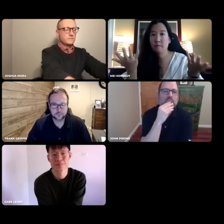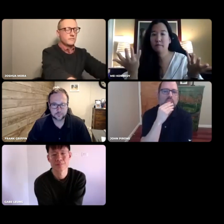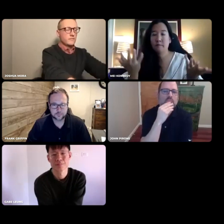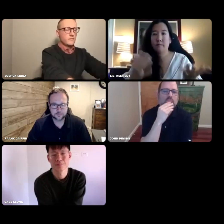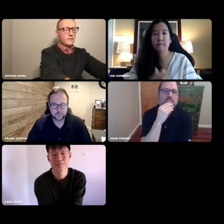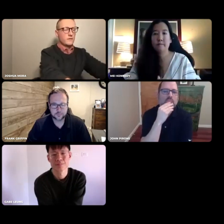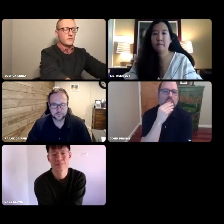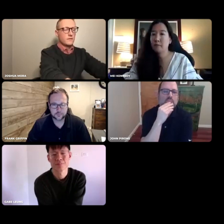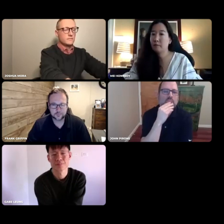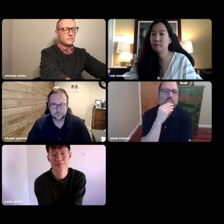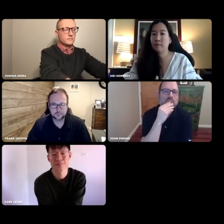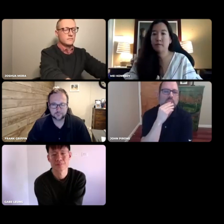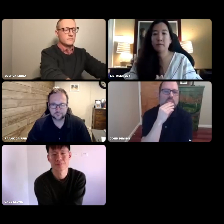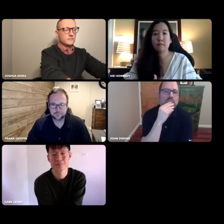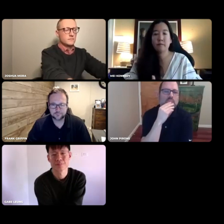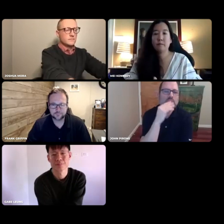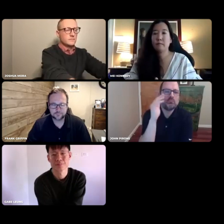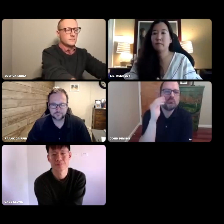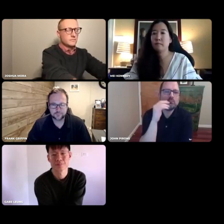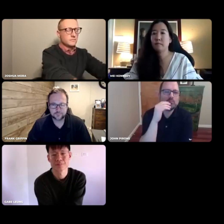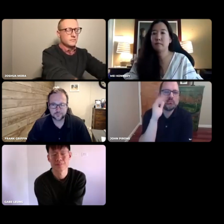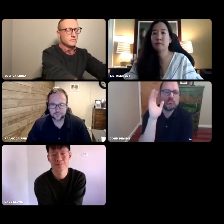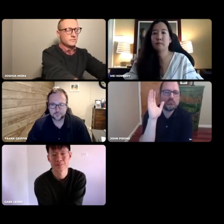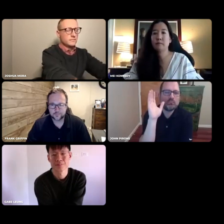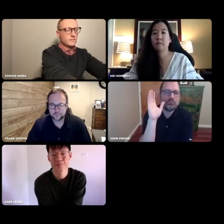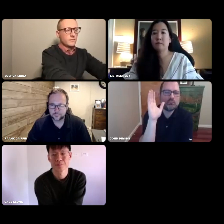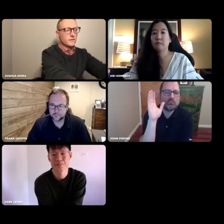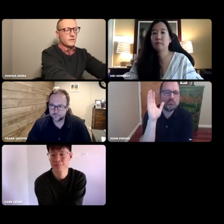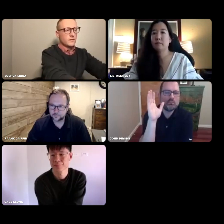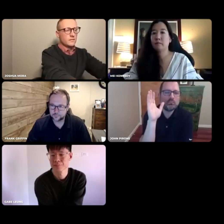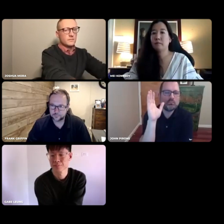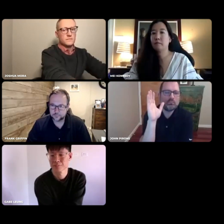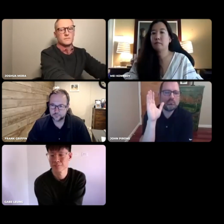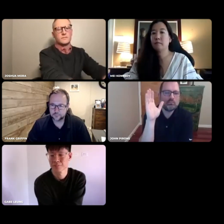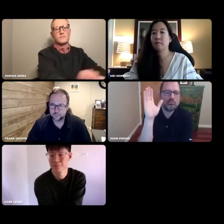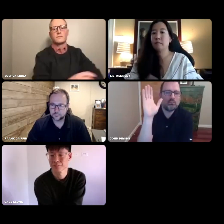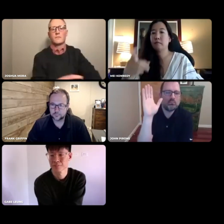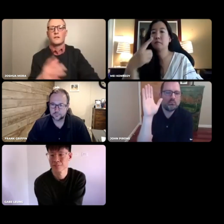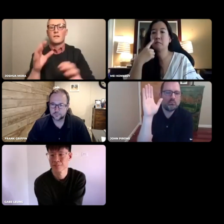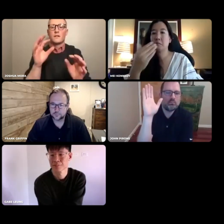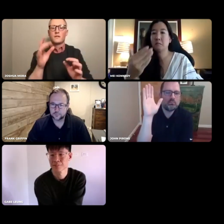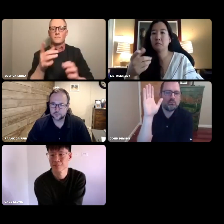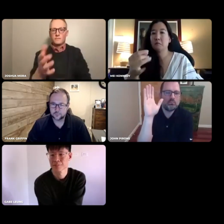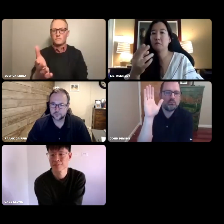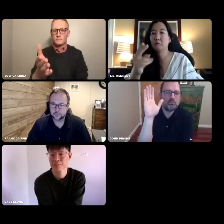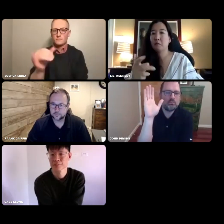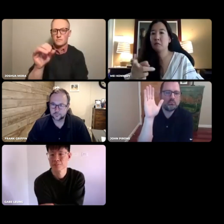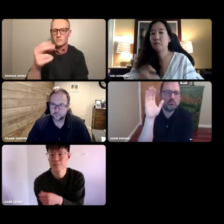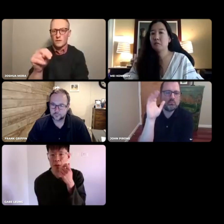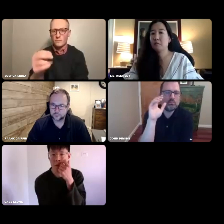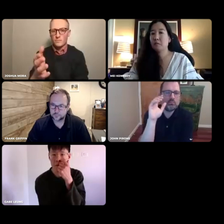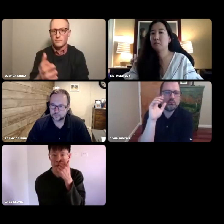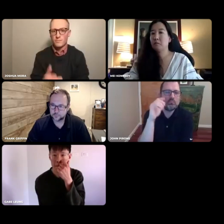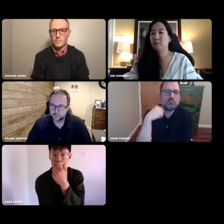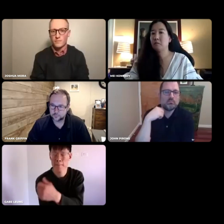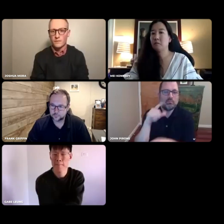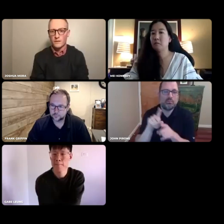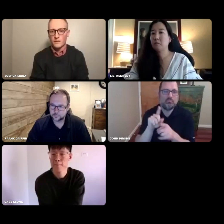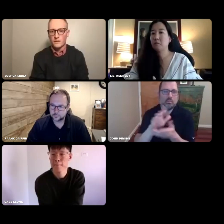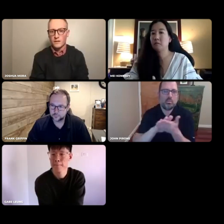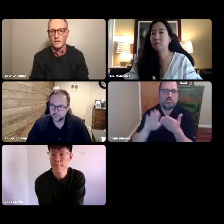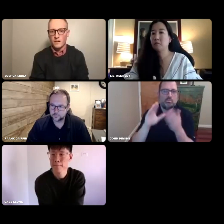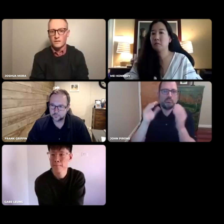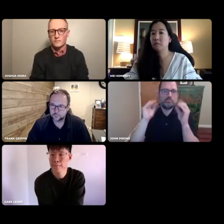You have to find out if it's allowed!